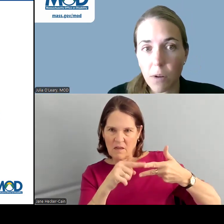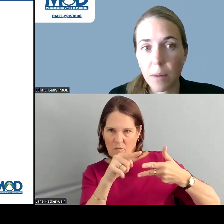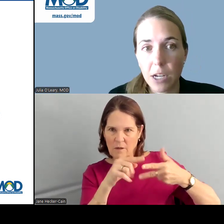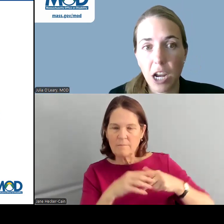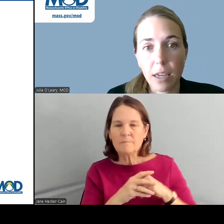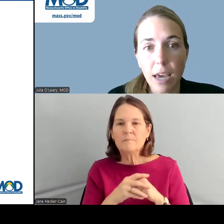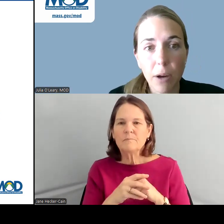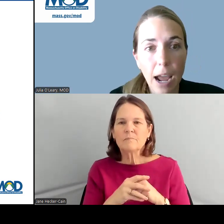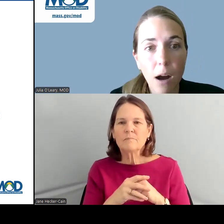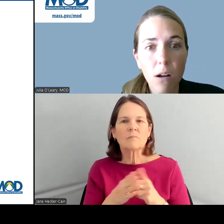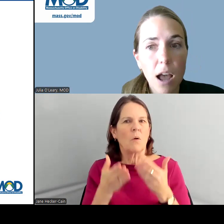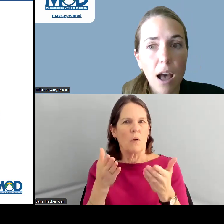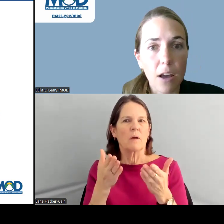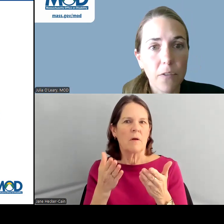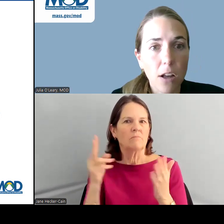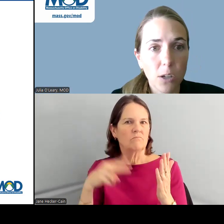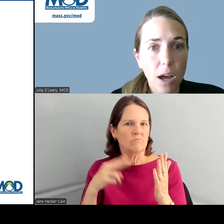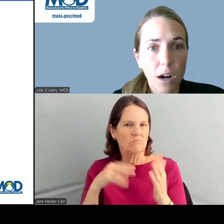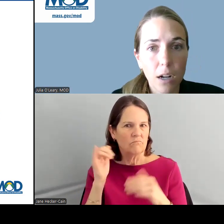So, I would definitely recommend checking that one out.